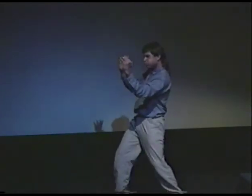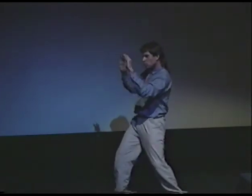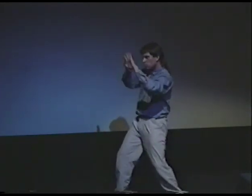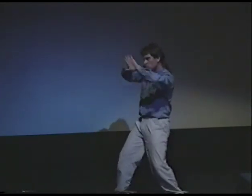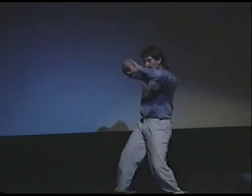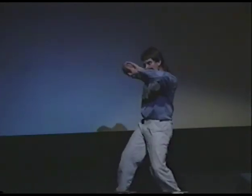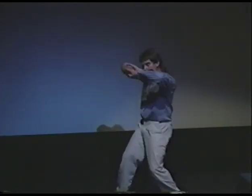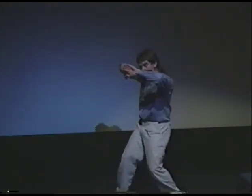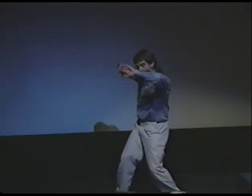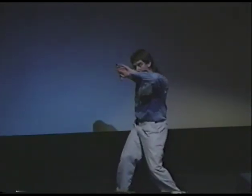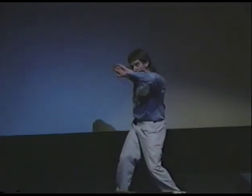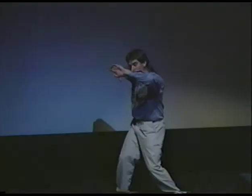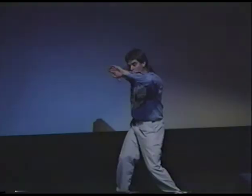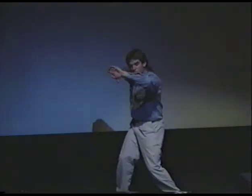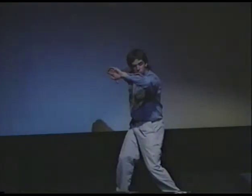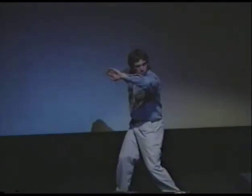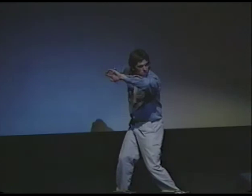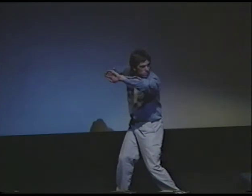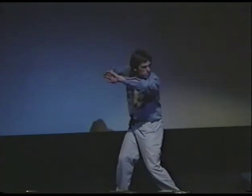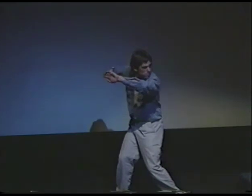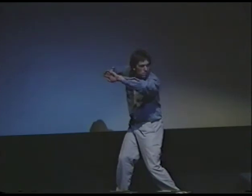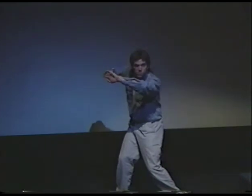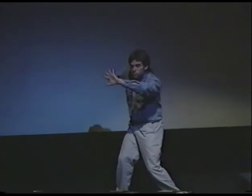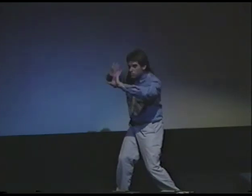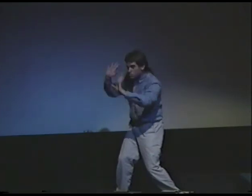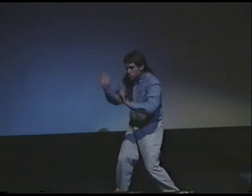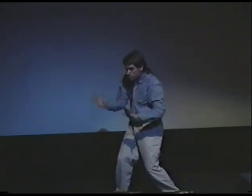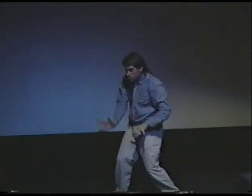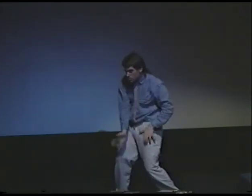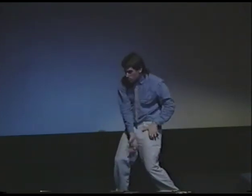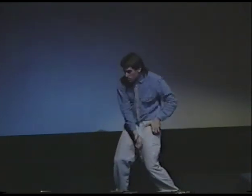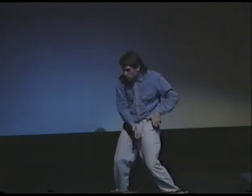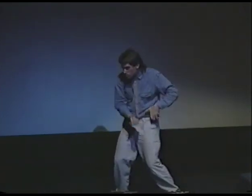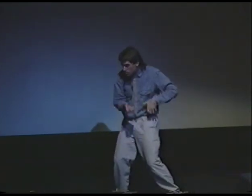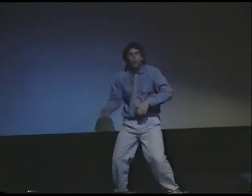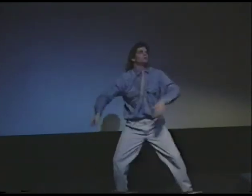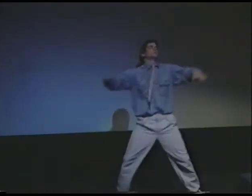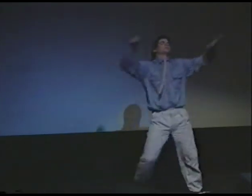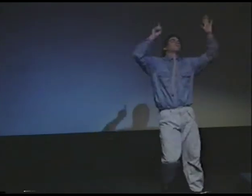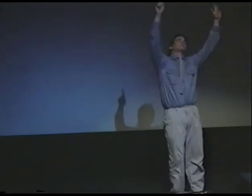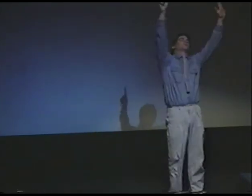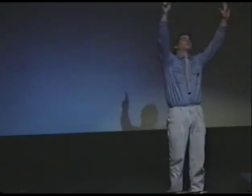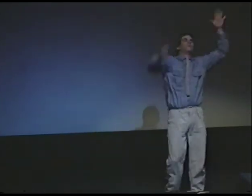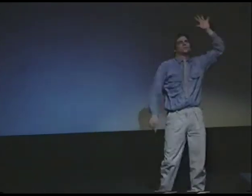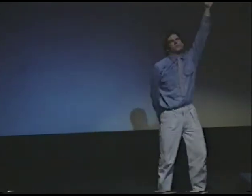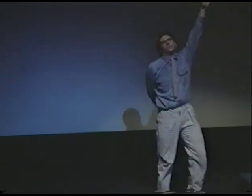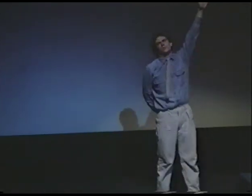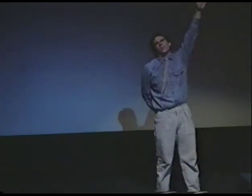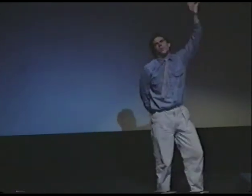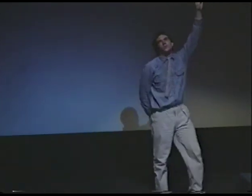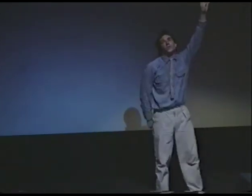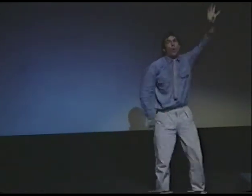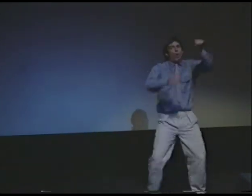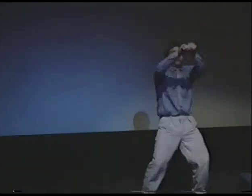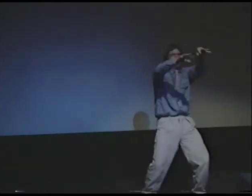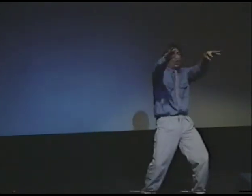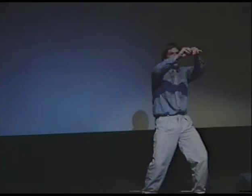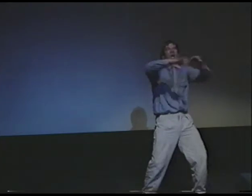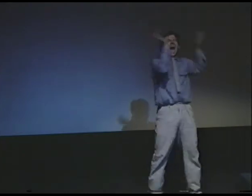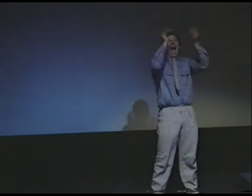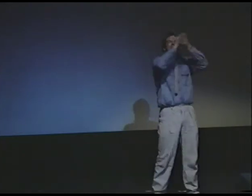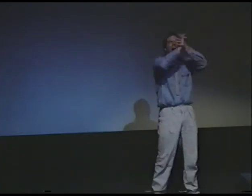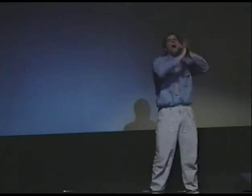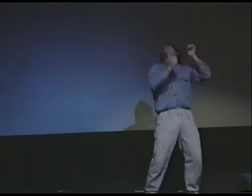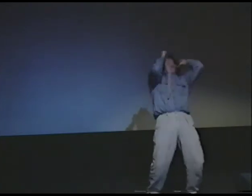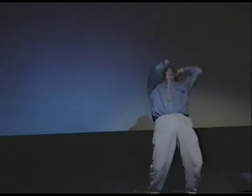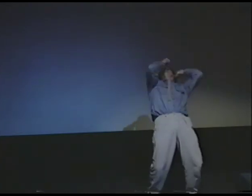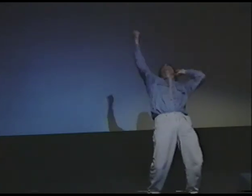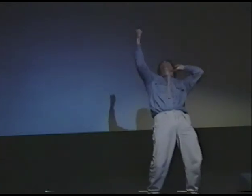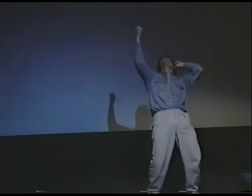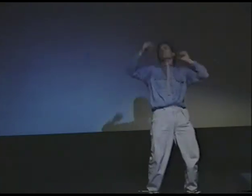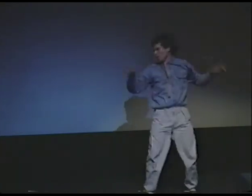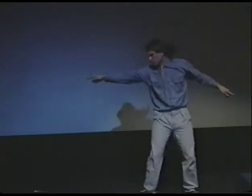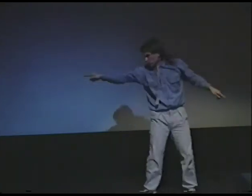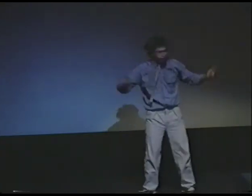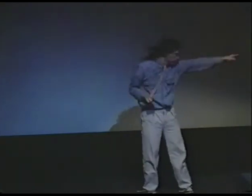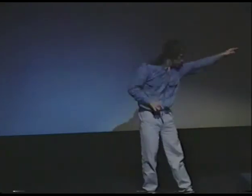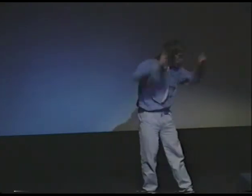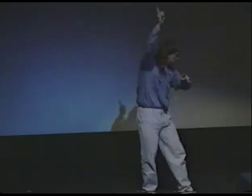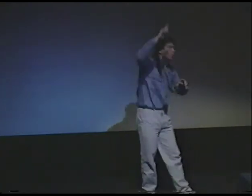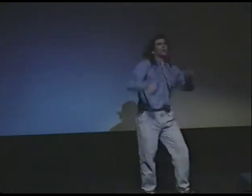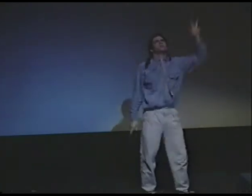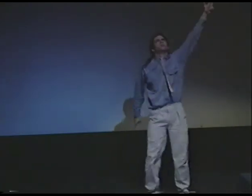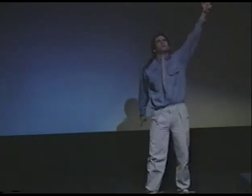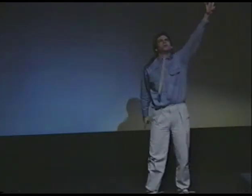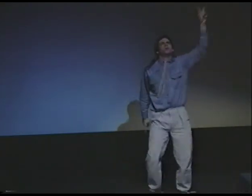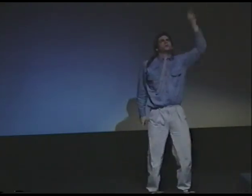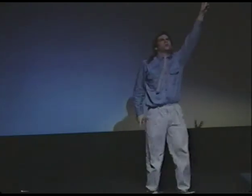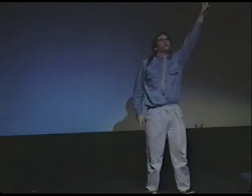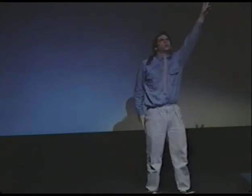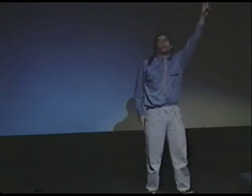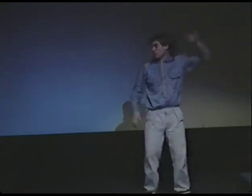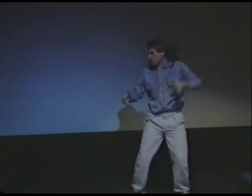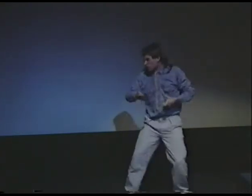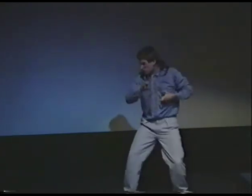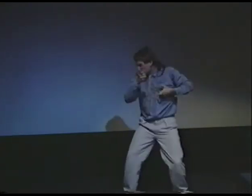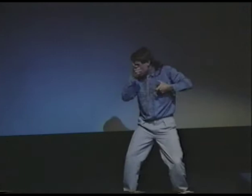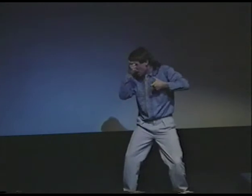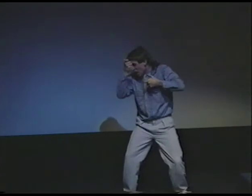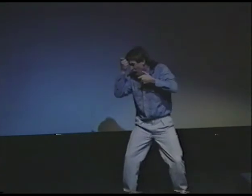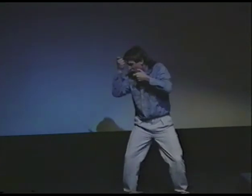trees come T minus 6, 5, 4, 3, 2.